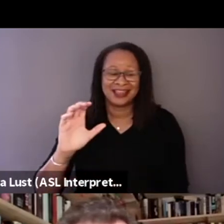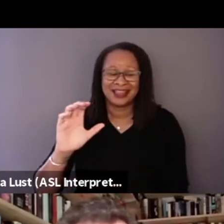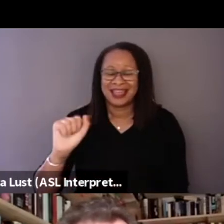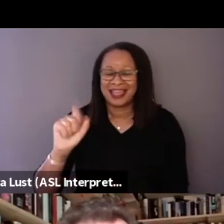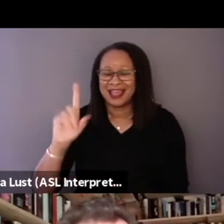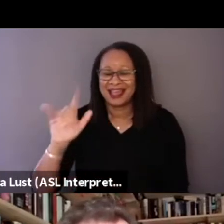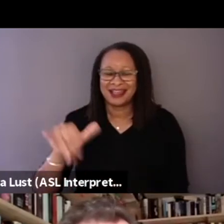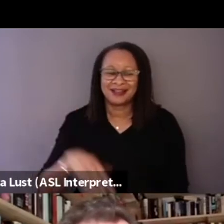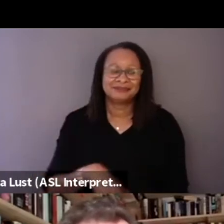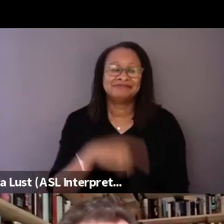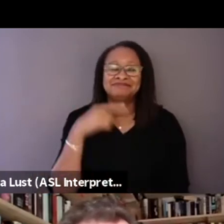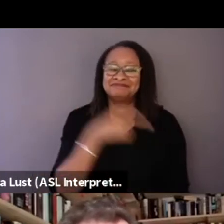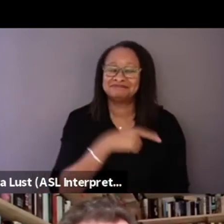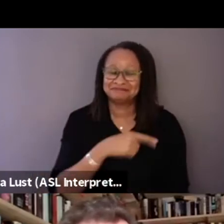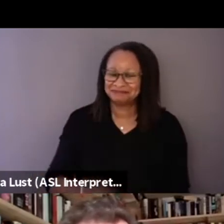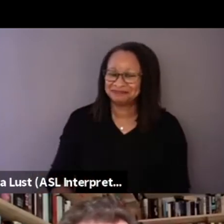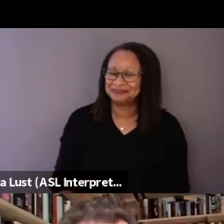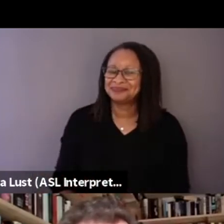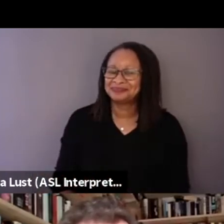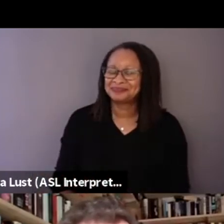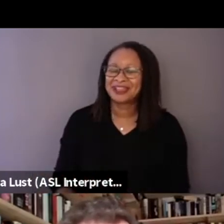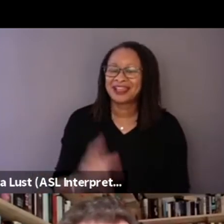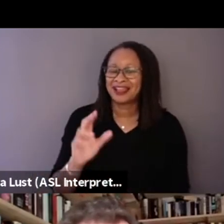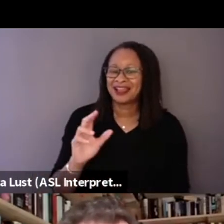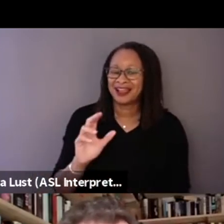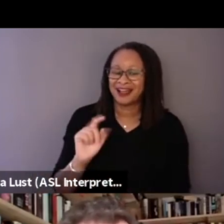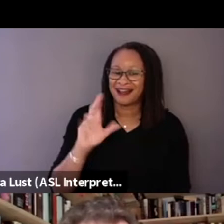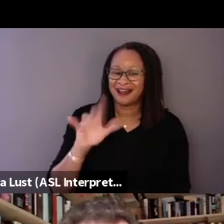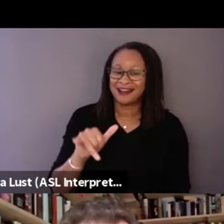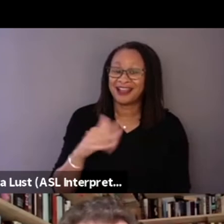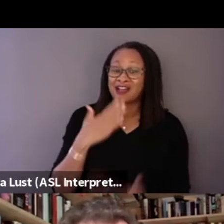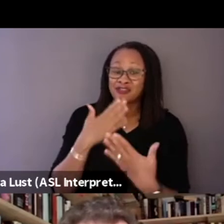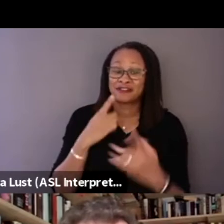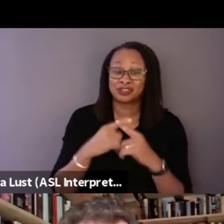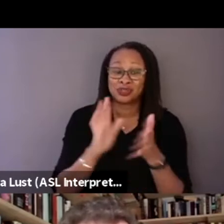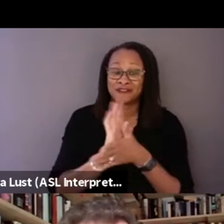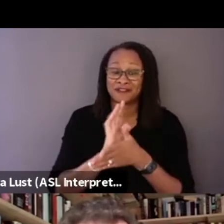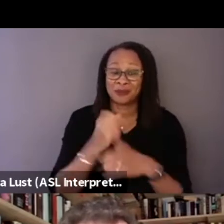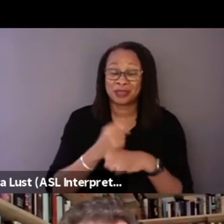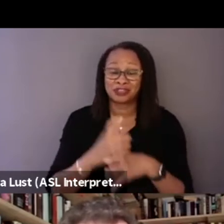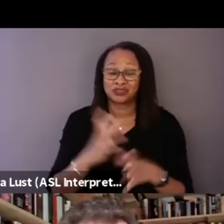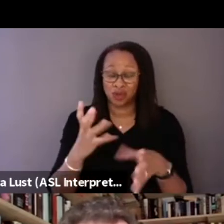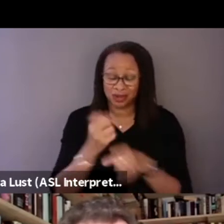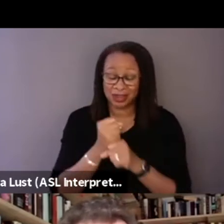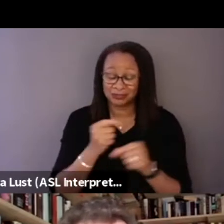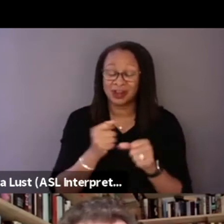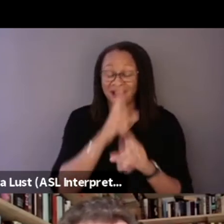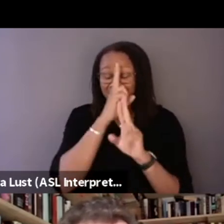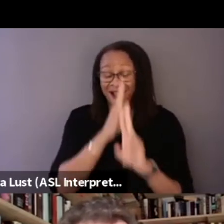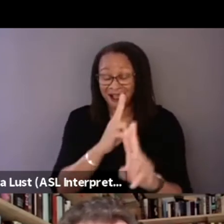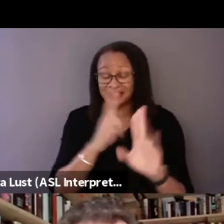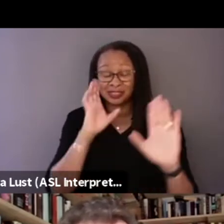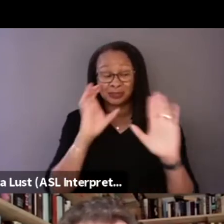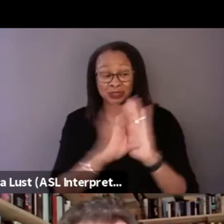I'm grateful to the filmmakers for capturing an honest portrait of who I am. I think people who have only seen me online